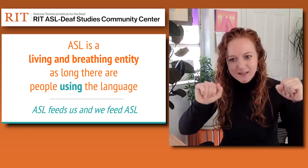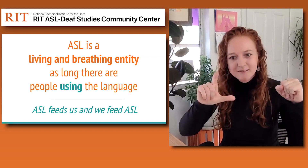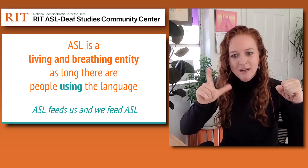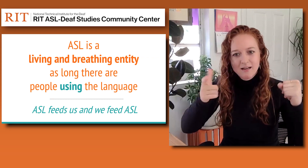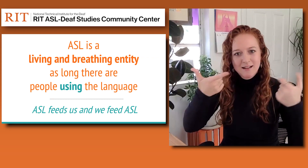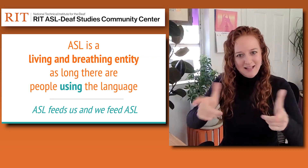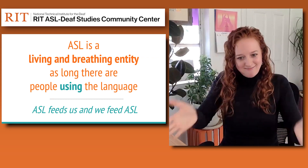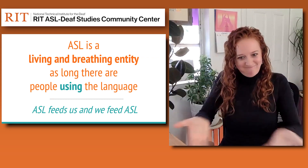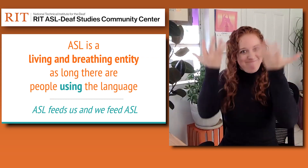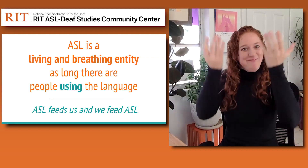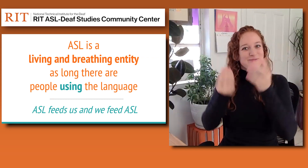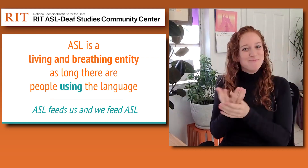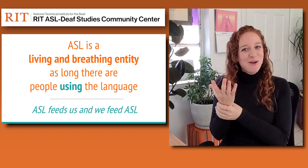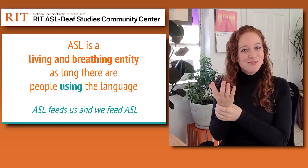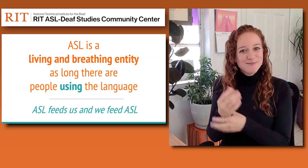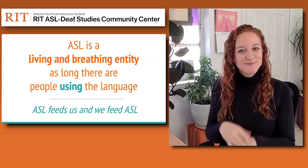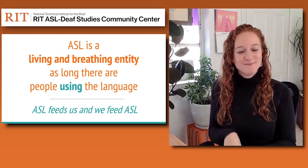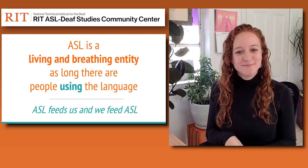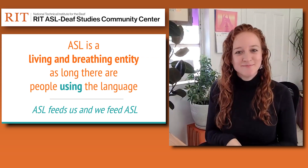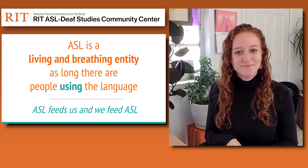That will let us grow.